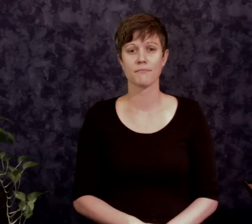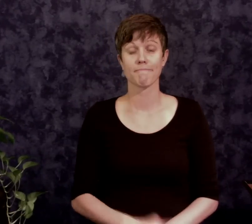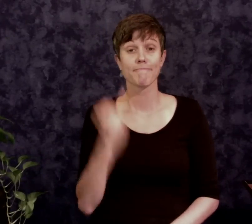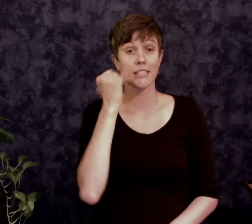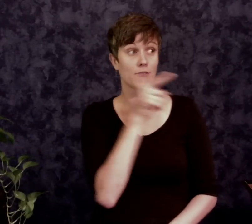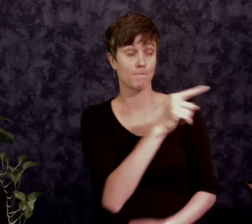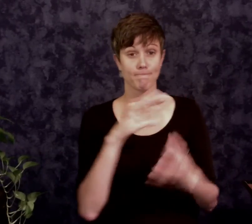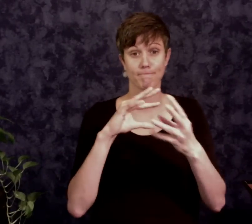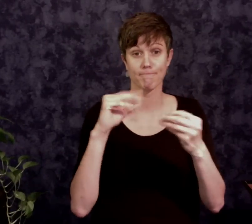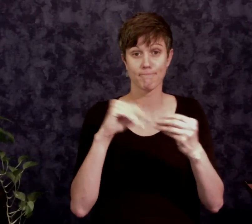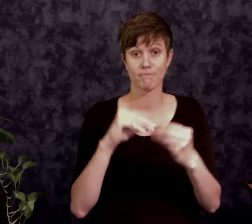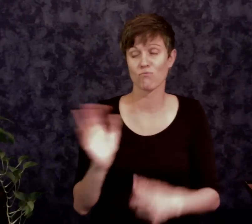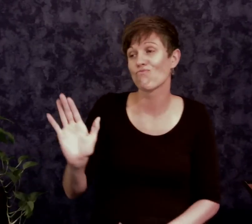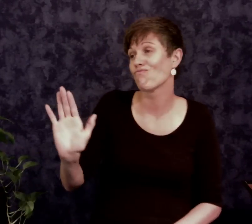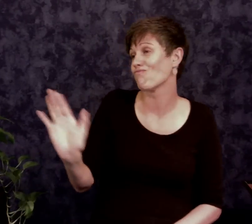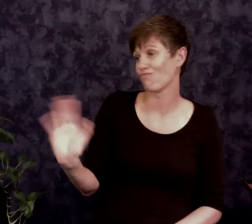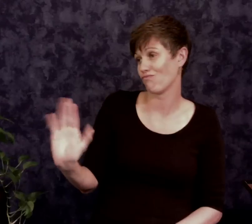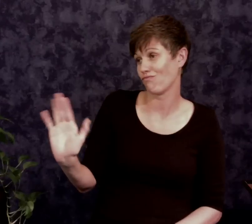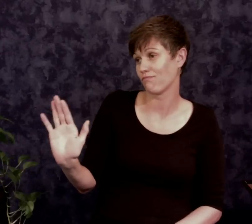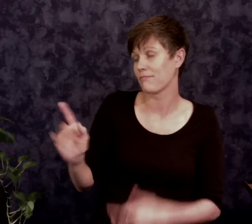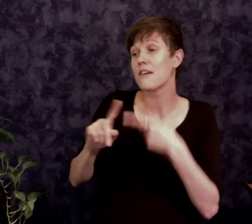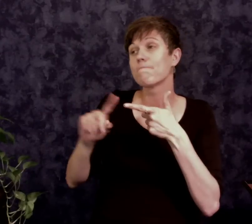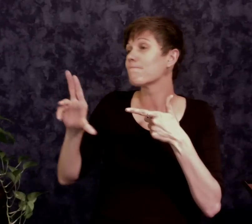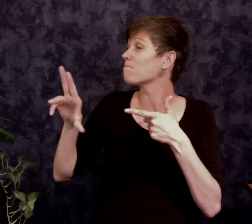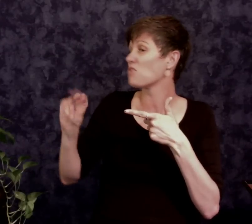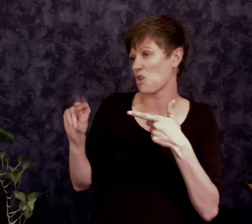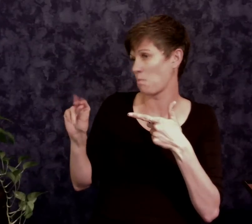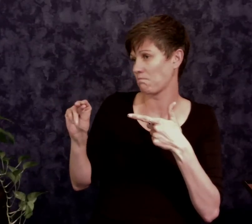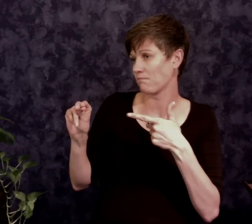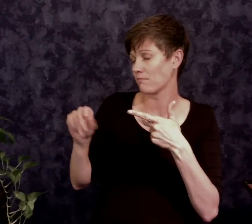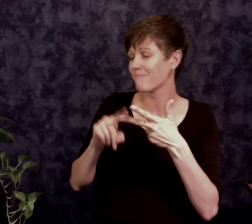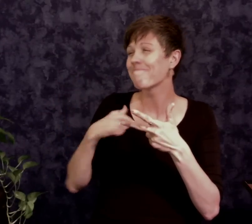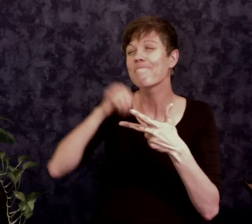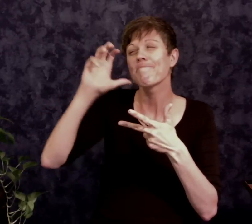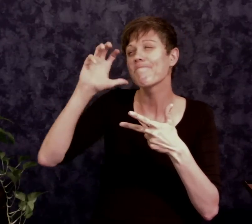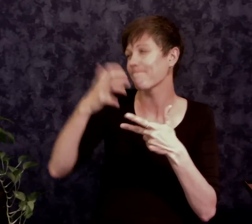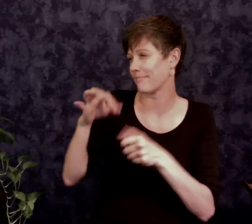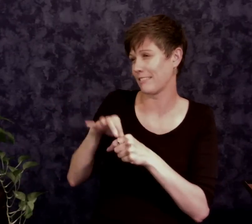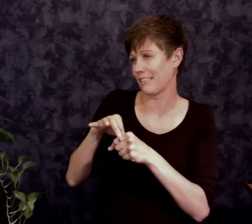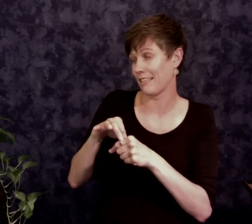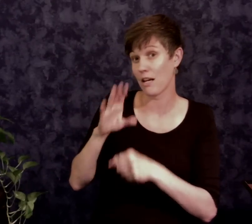If the person replies: “nah” or “no” or “I’m not crazy about tea,”